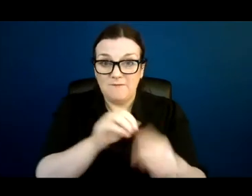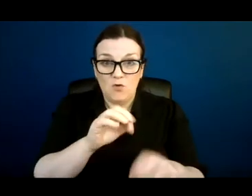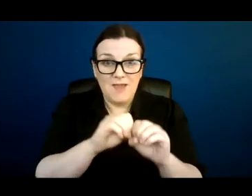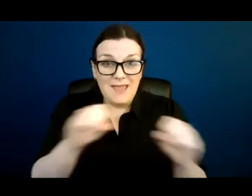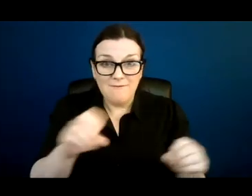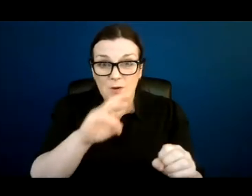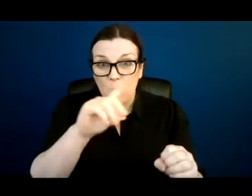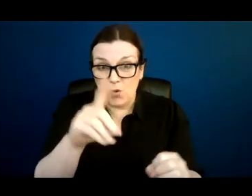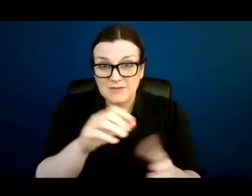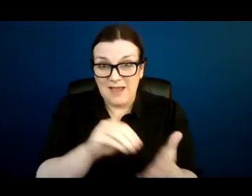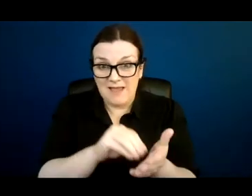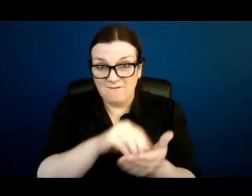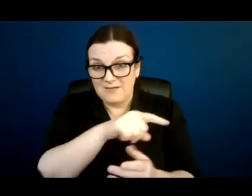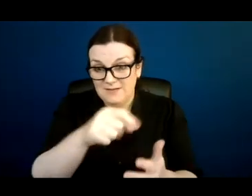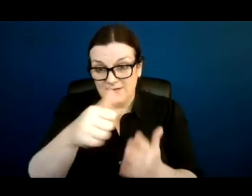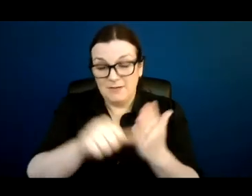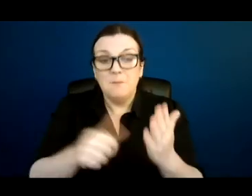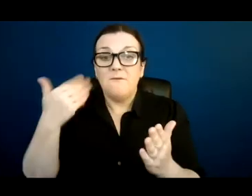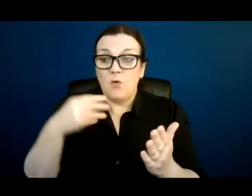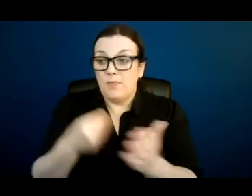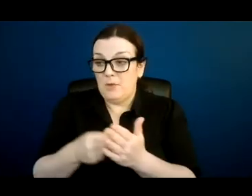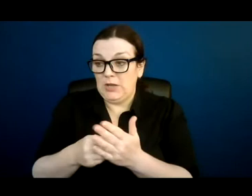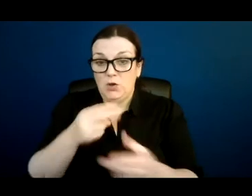because previously the money would come into my office and I would either send it to the nursing